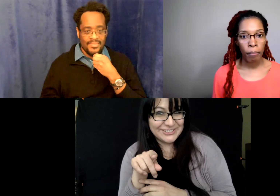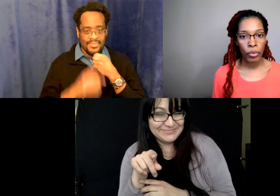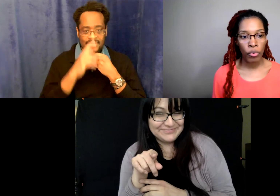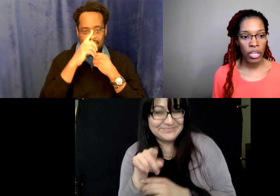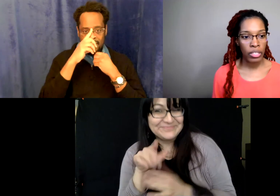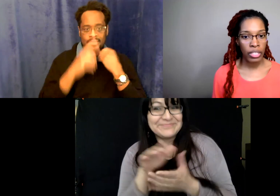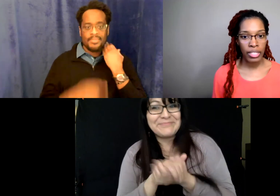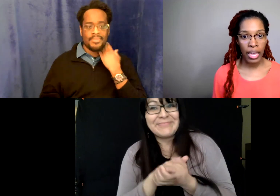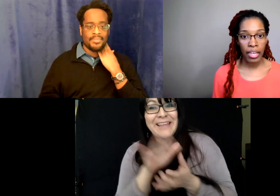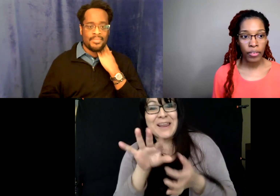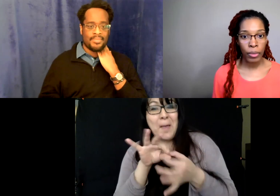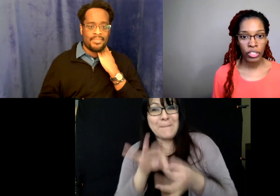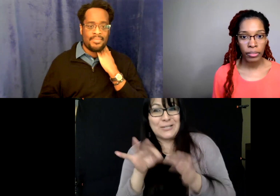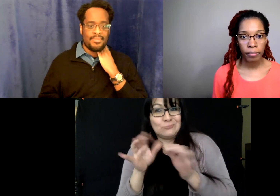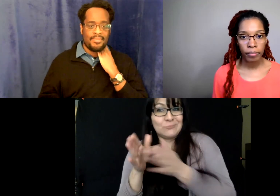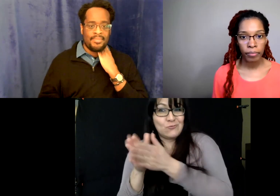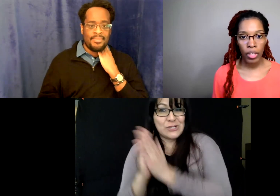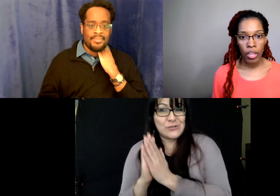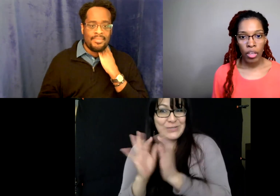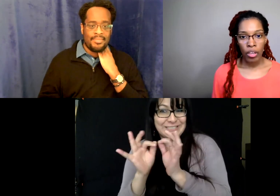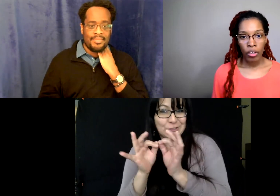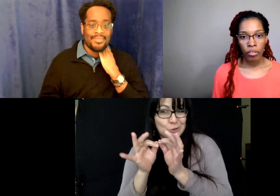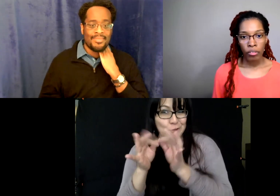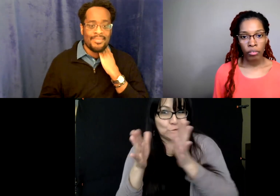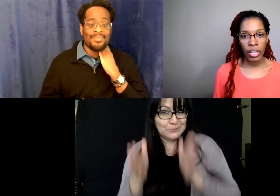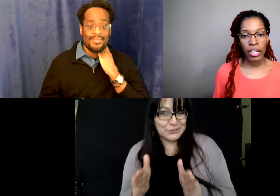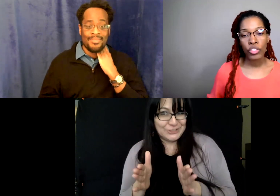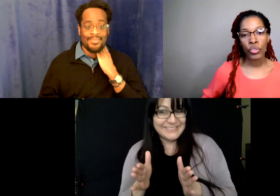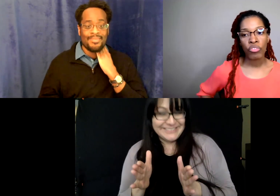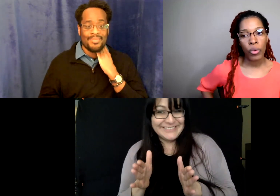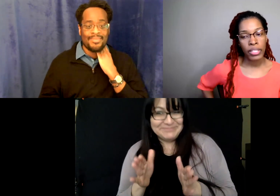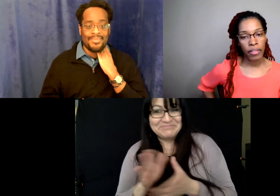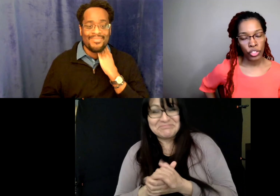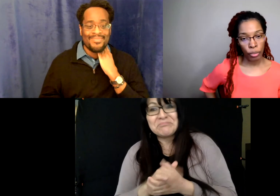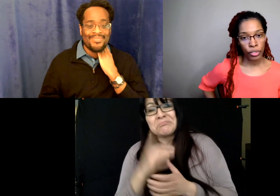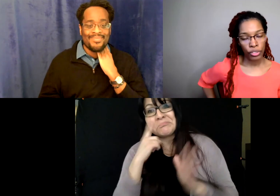maria says i have a question relating to requesting the interpreters